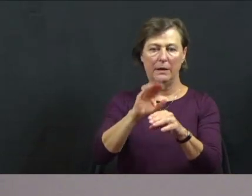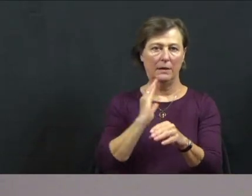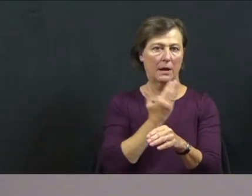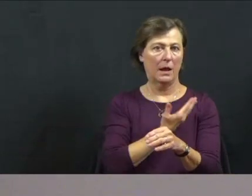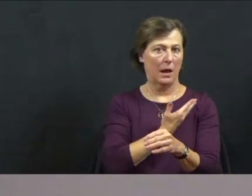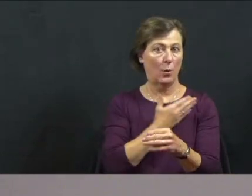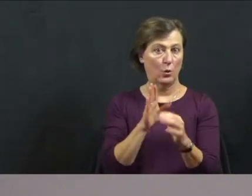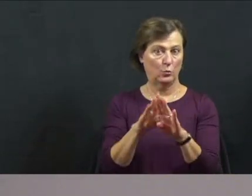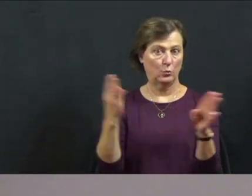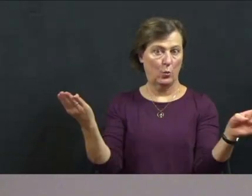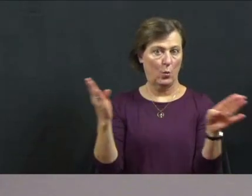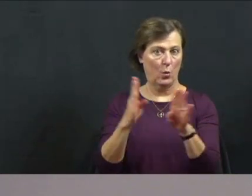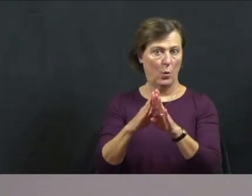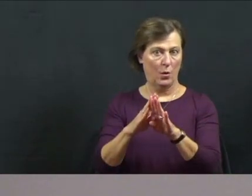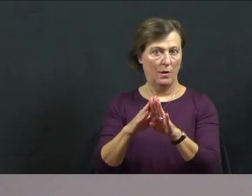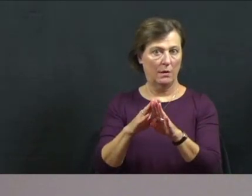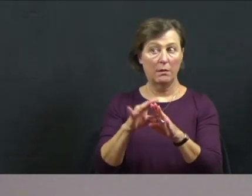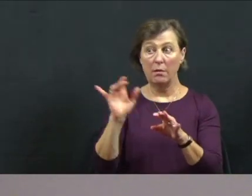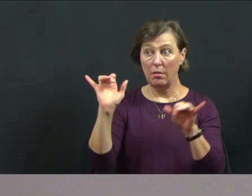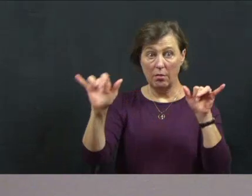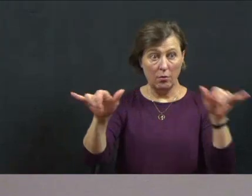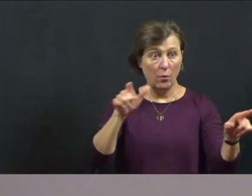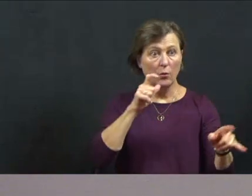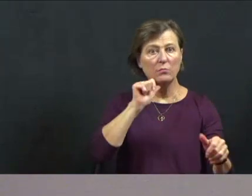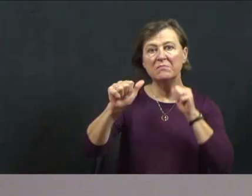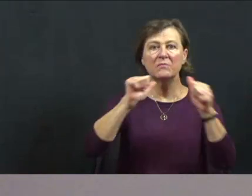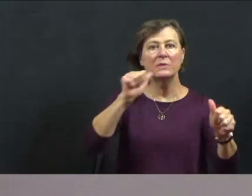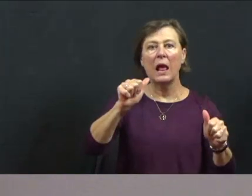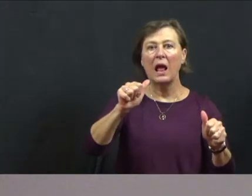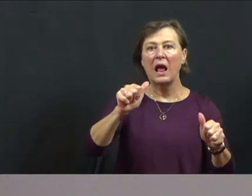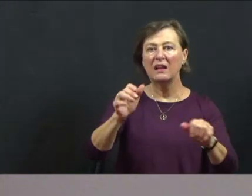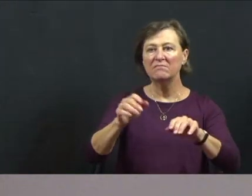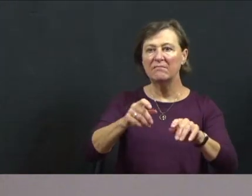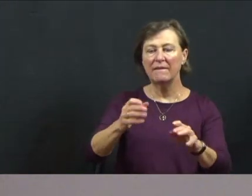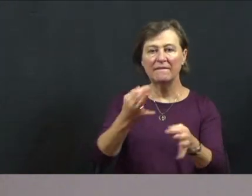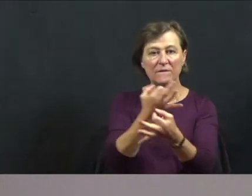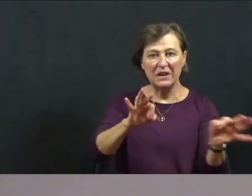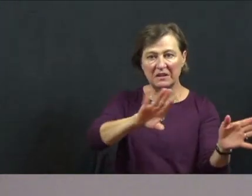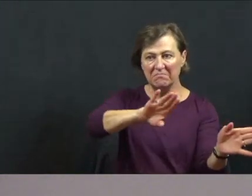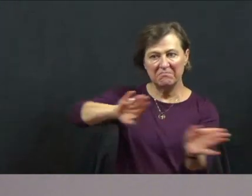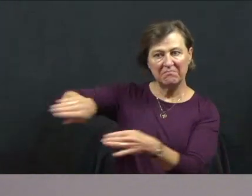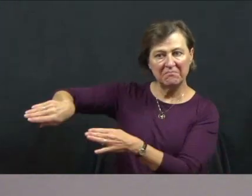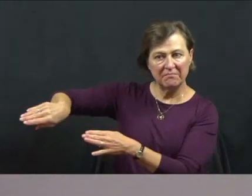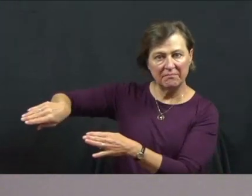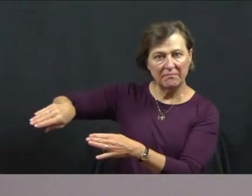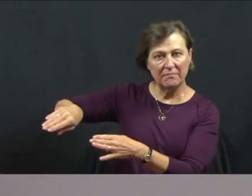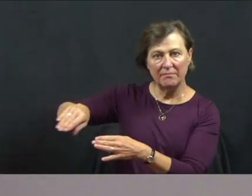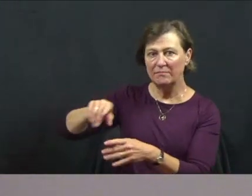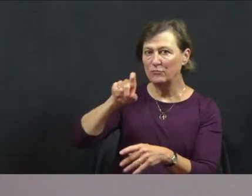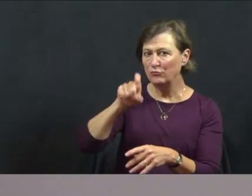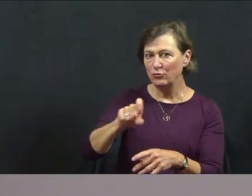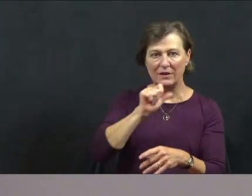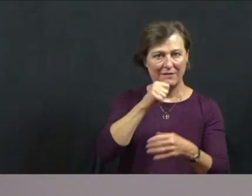Those who deny freedom to others, deserve it not for themselves,